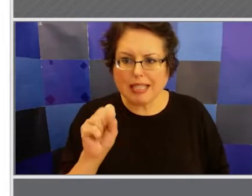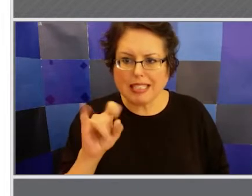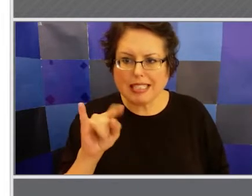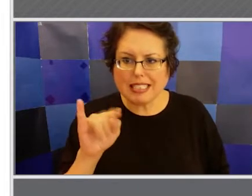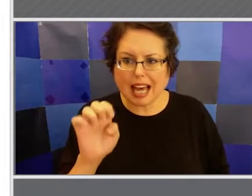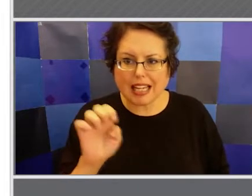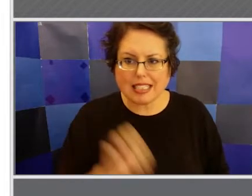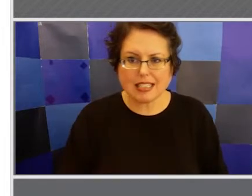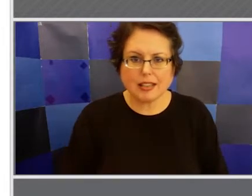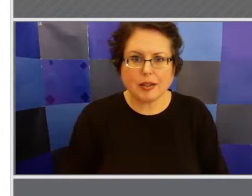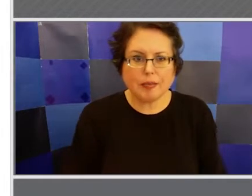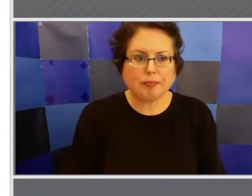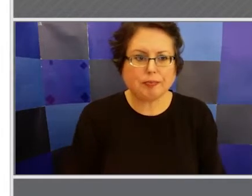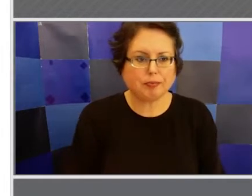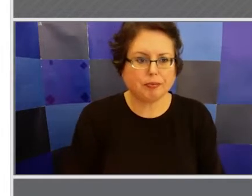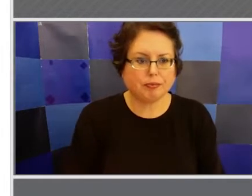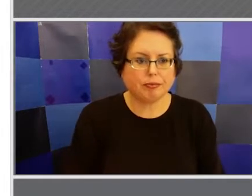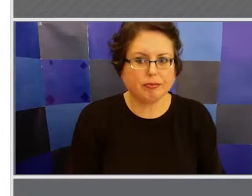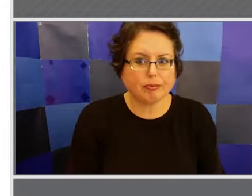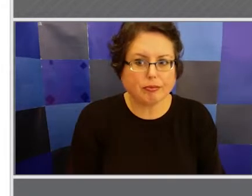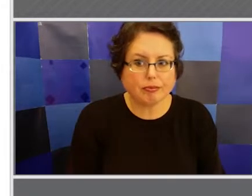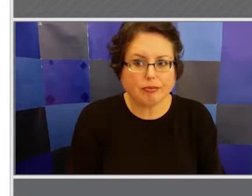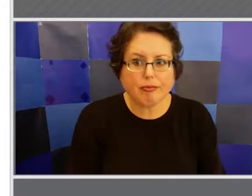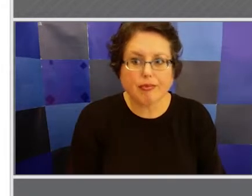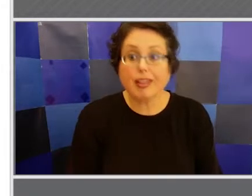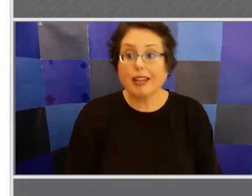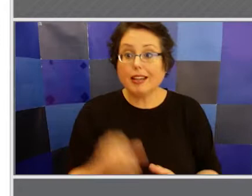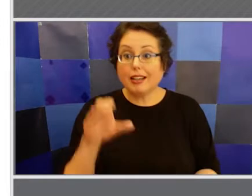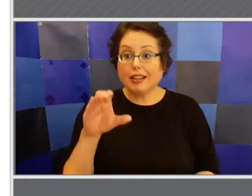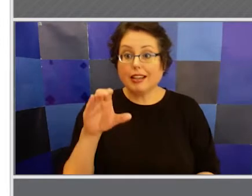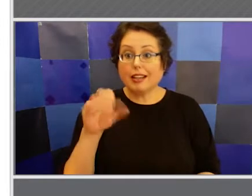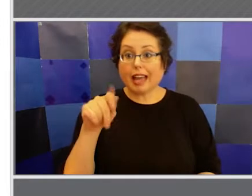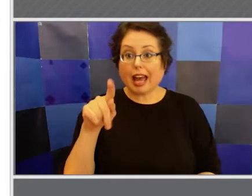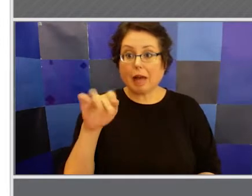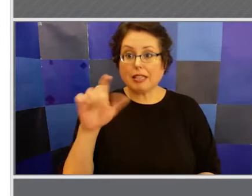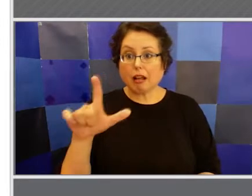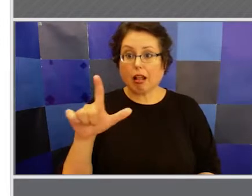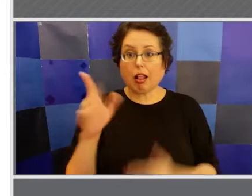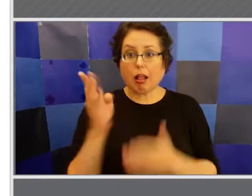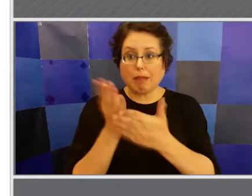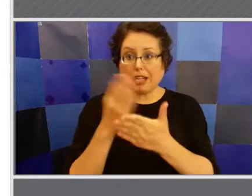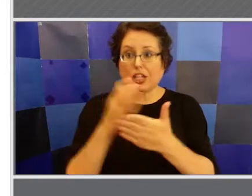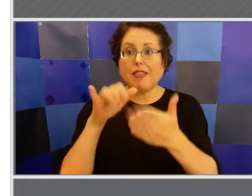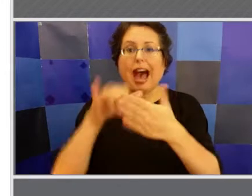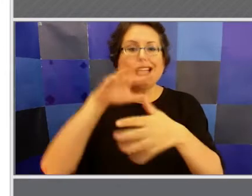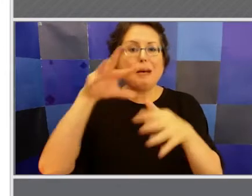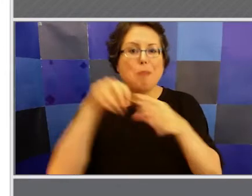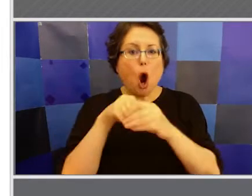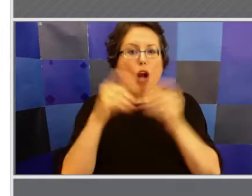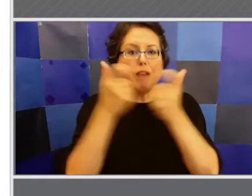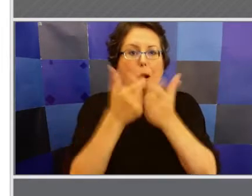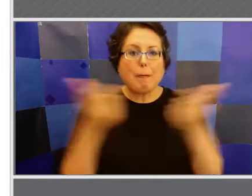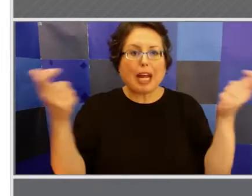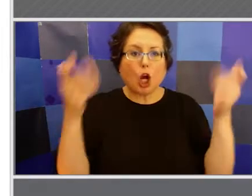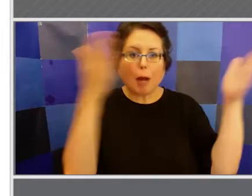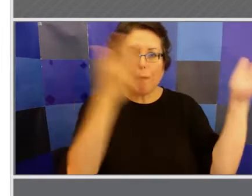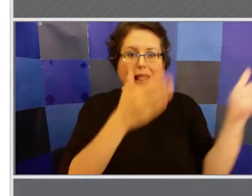So the capital budget is part of a larger plan, which is the capital improvement plan.